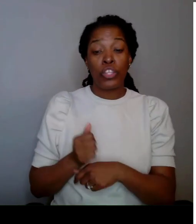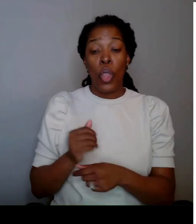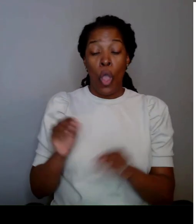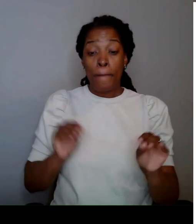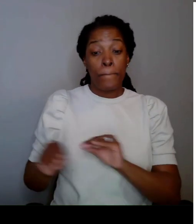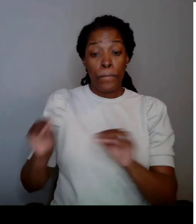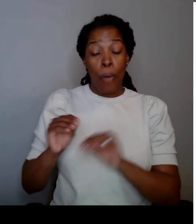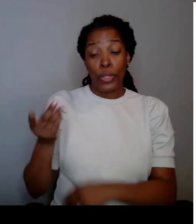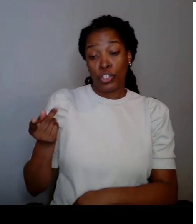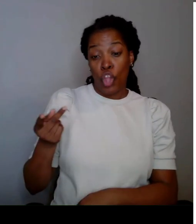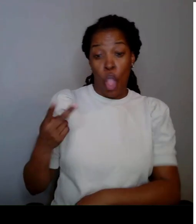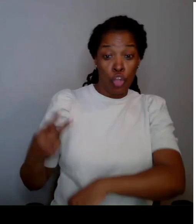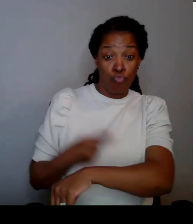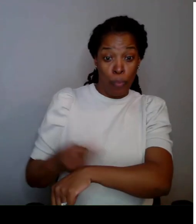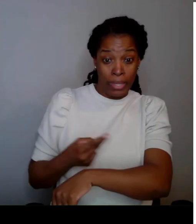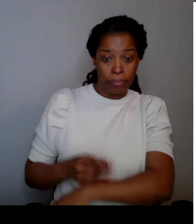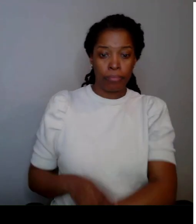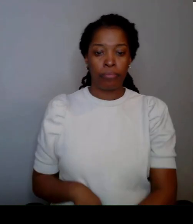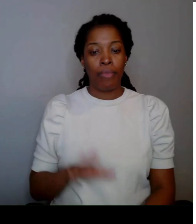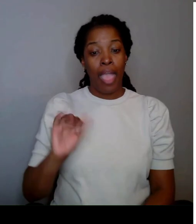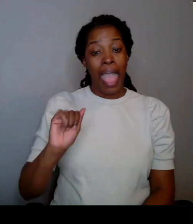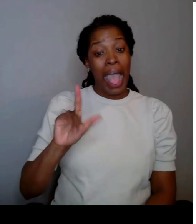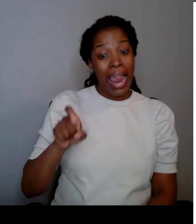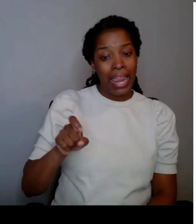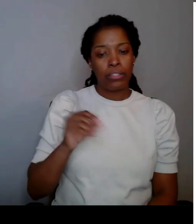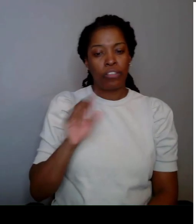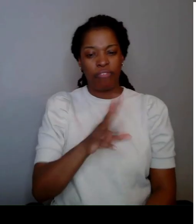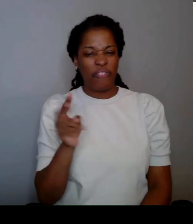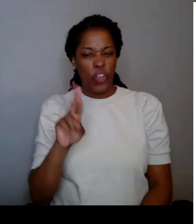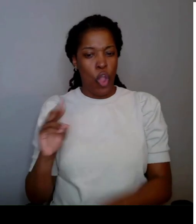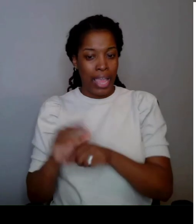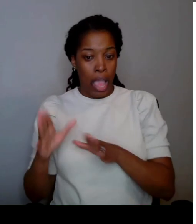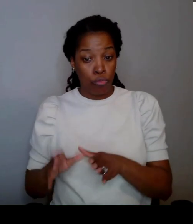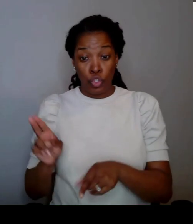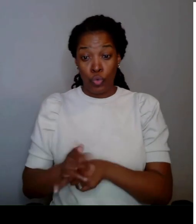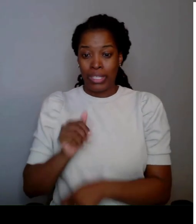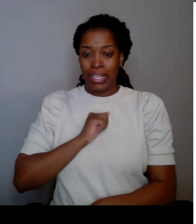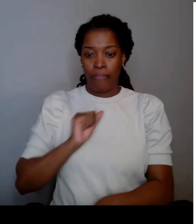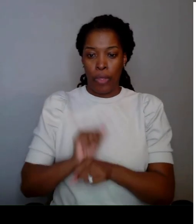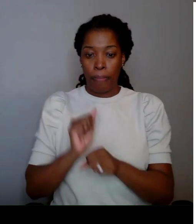identify a goal of offering grooming services without the physical demands of a salon.